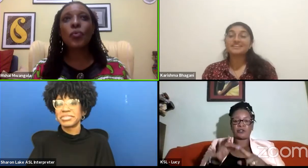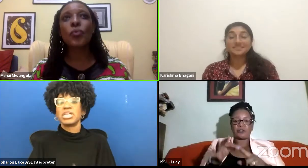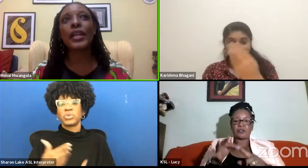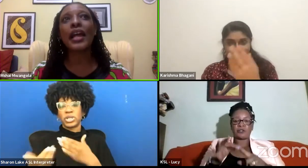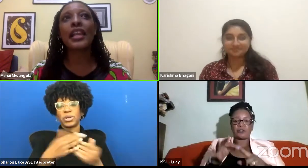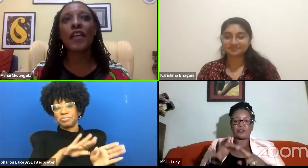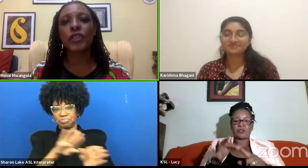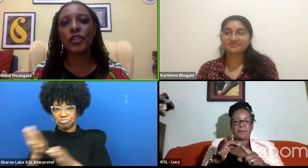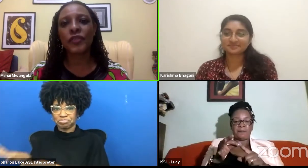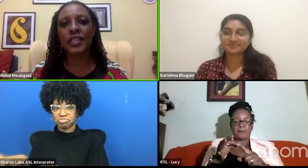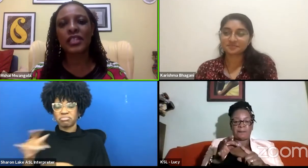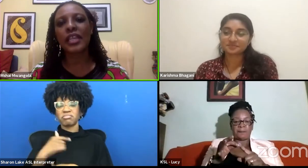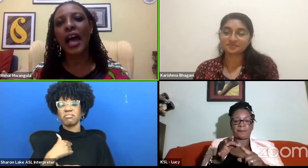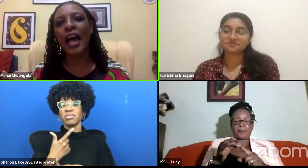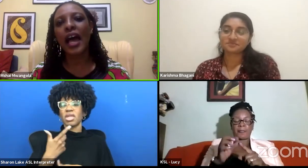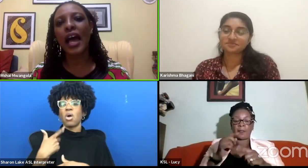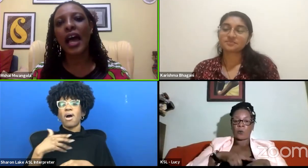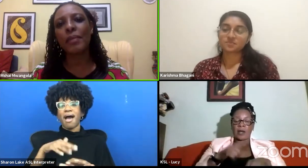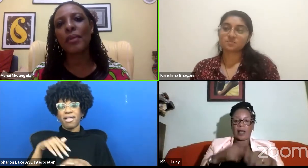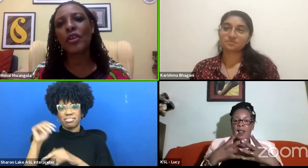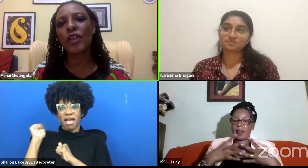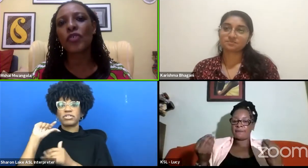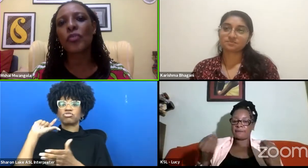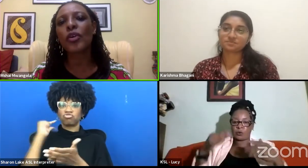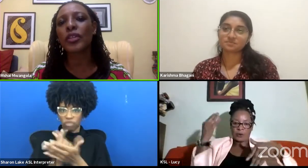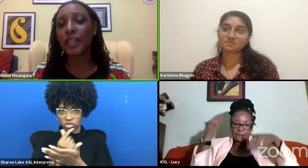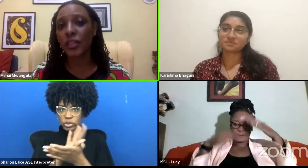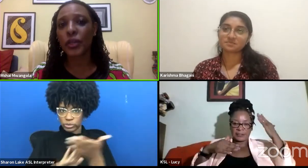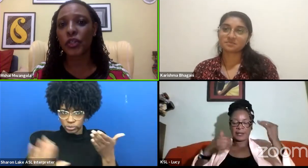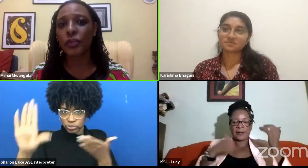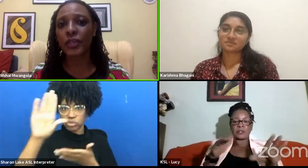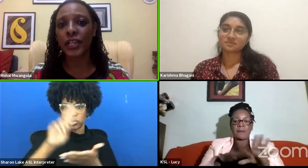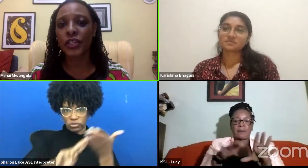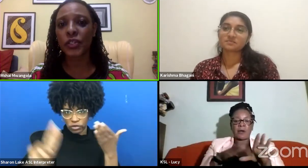when I left university, I was a member of a group called Theatre Workshop Productions